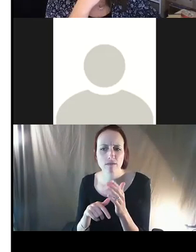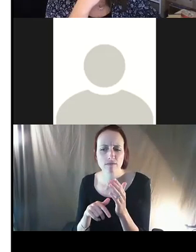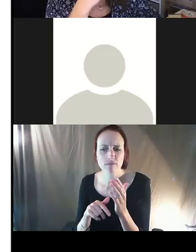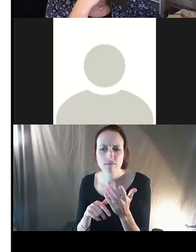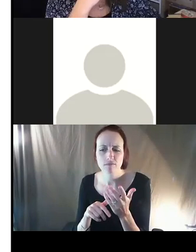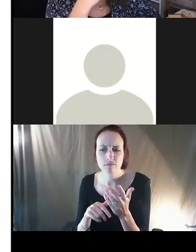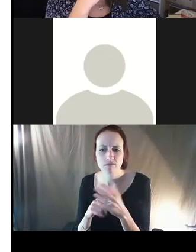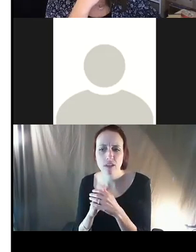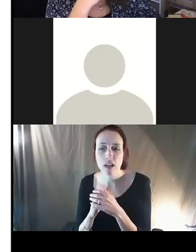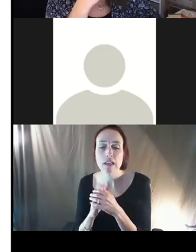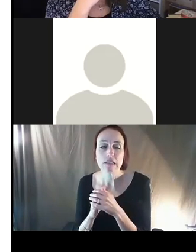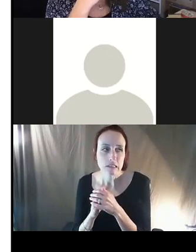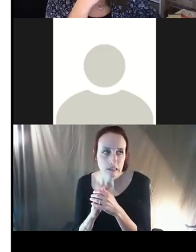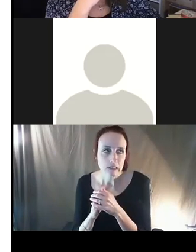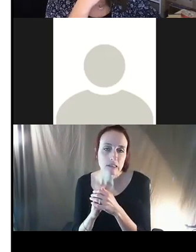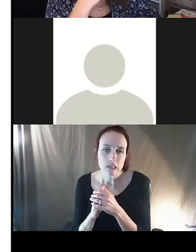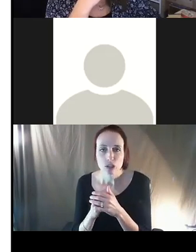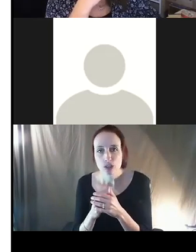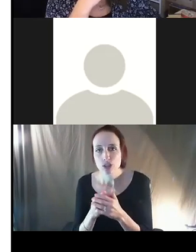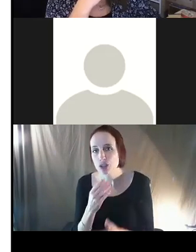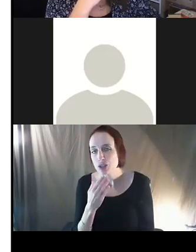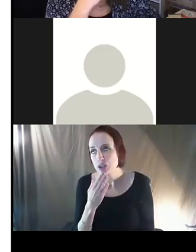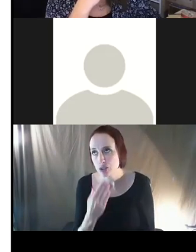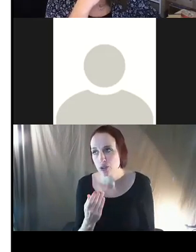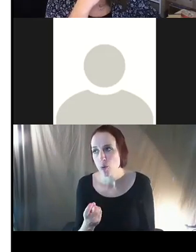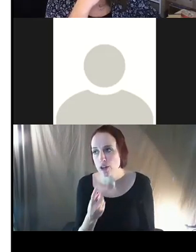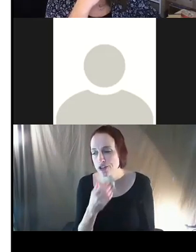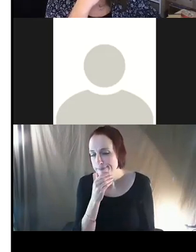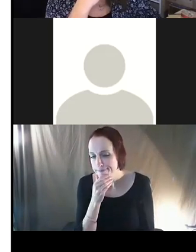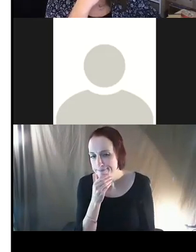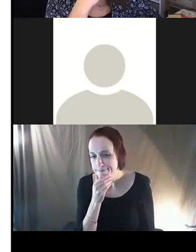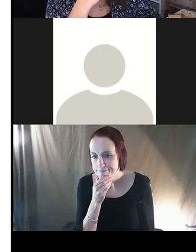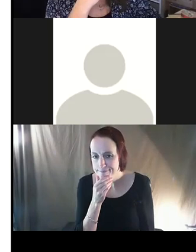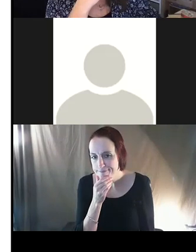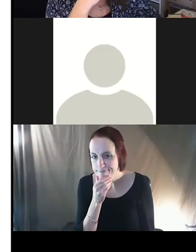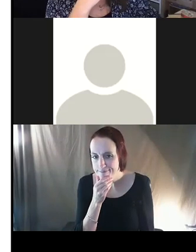So, oftentimes one of the considerations for me is